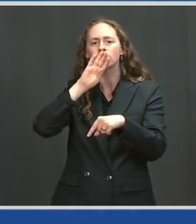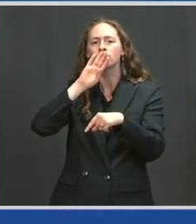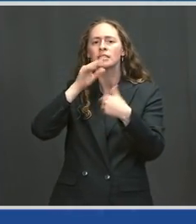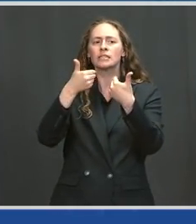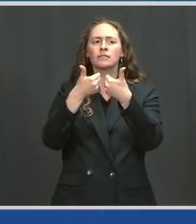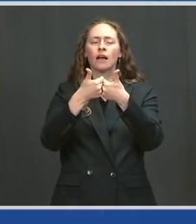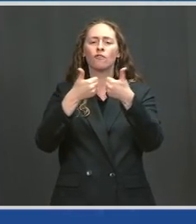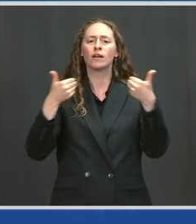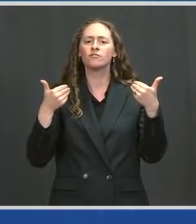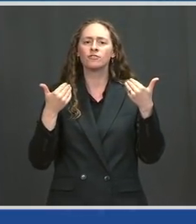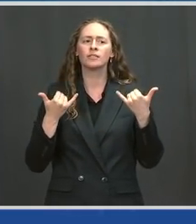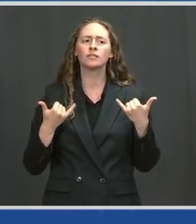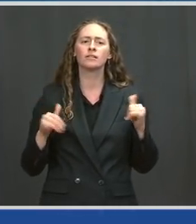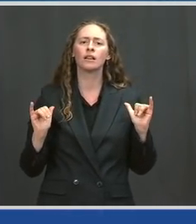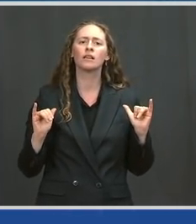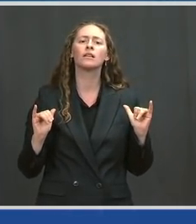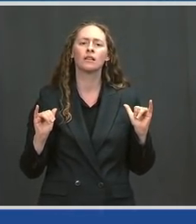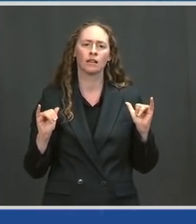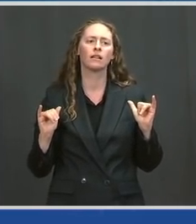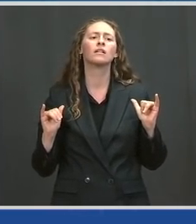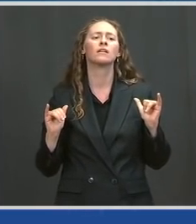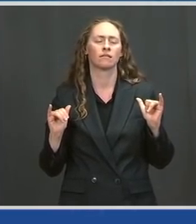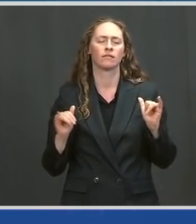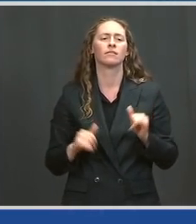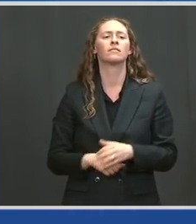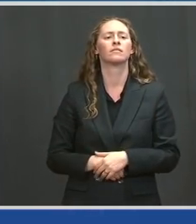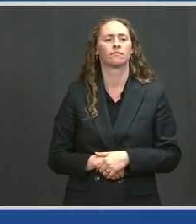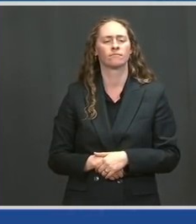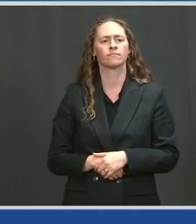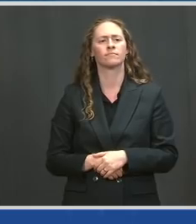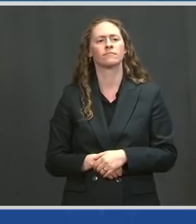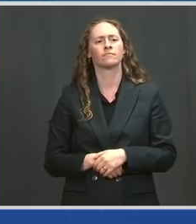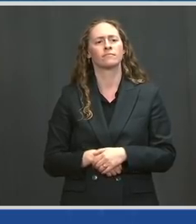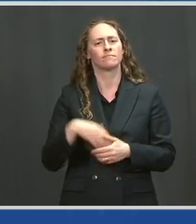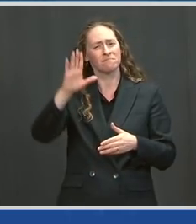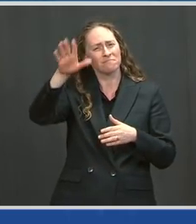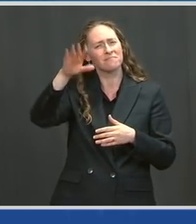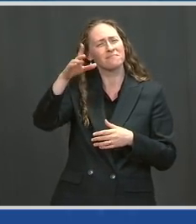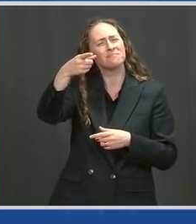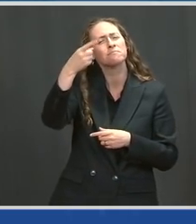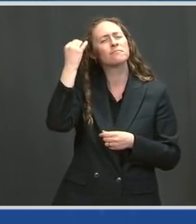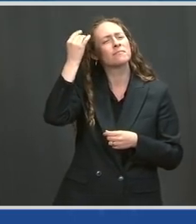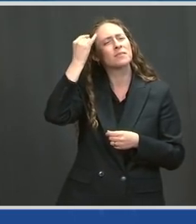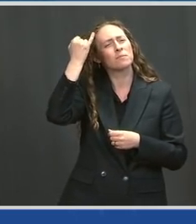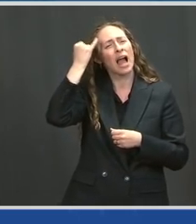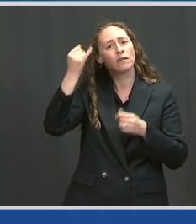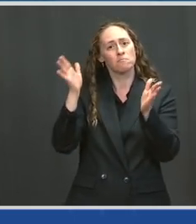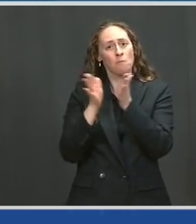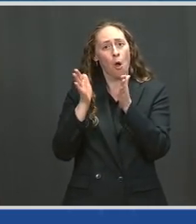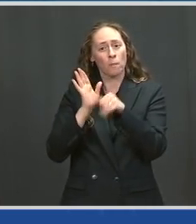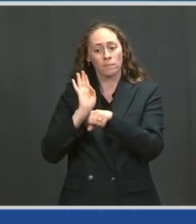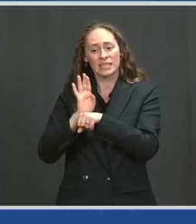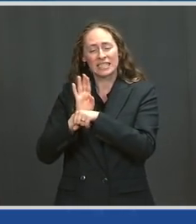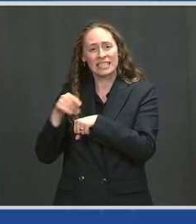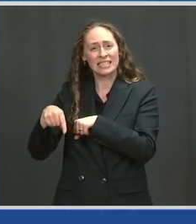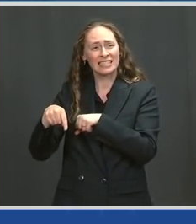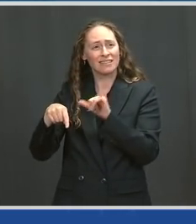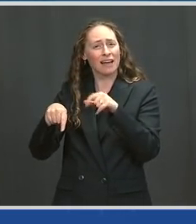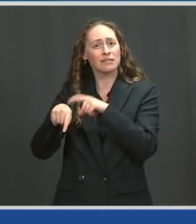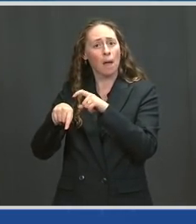that could have been passed down this past 100 years. Imagine what could have been done for Black families in Greenwood,